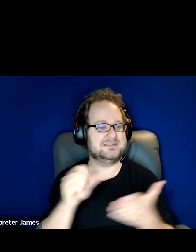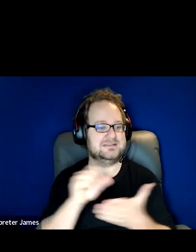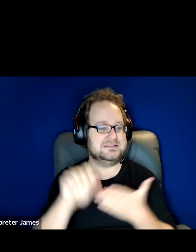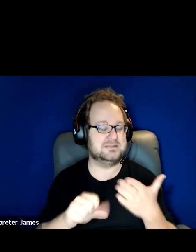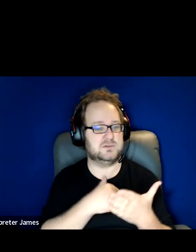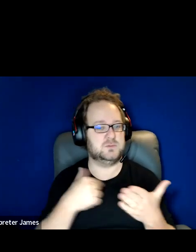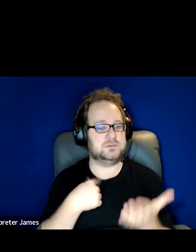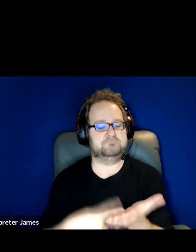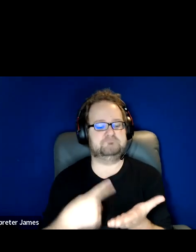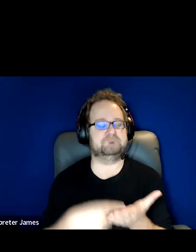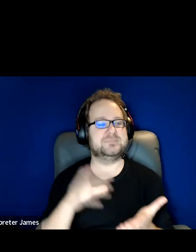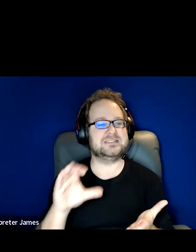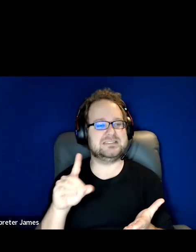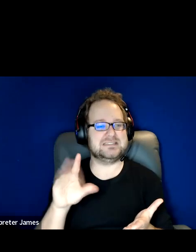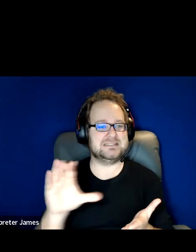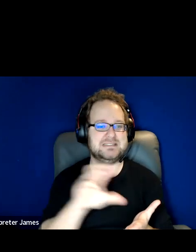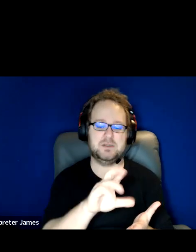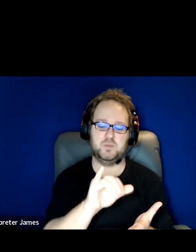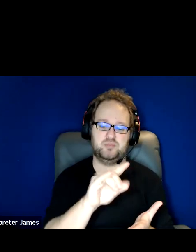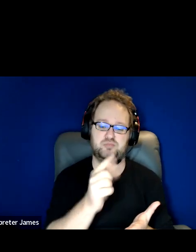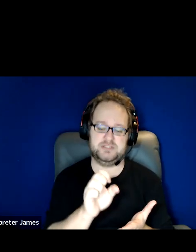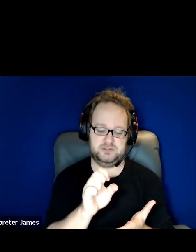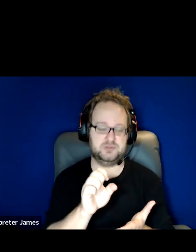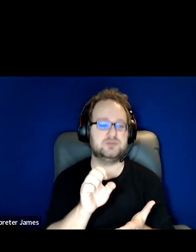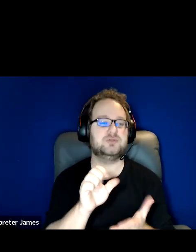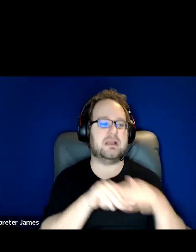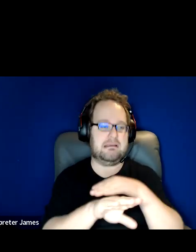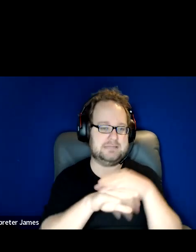CDC bridge access program. The bridge access program